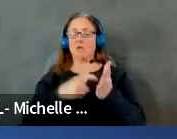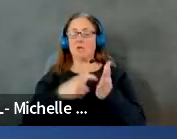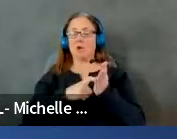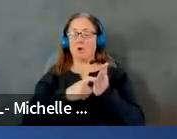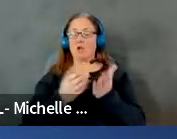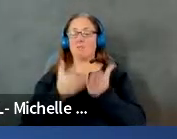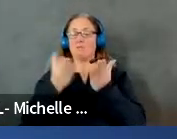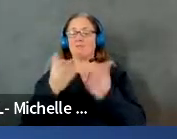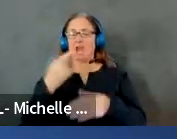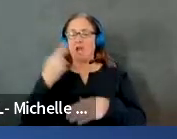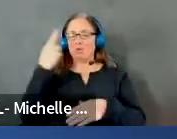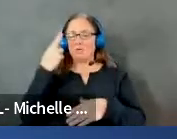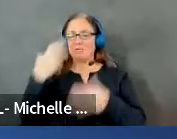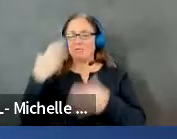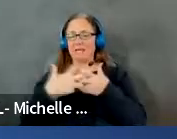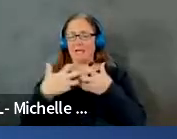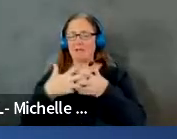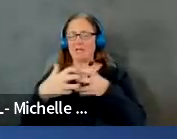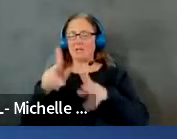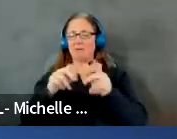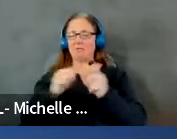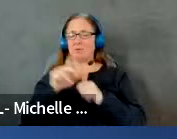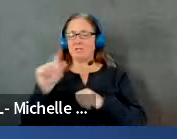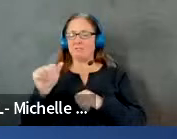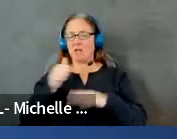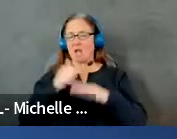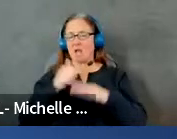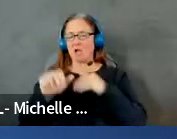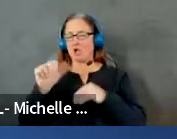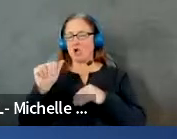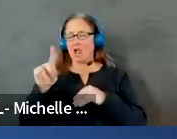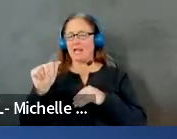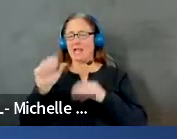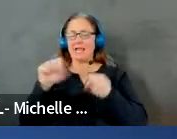accommodations for people with disabilities under the ADA. This can include during the interactions